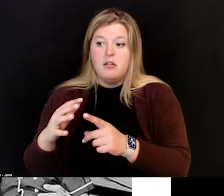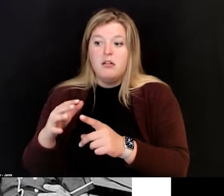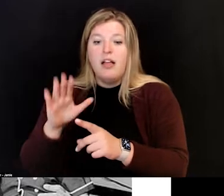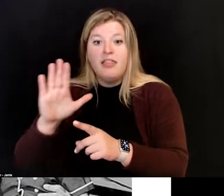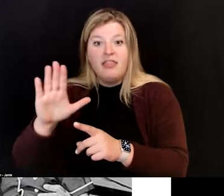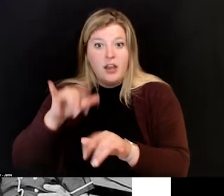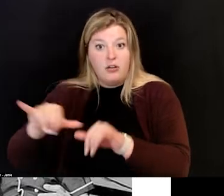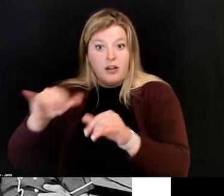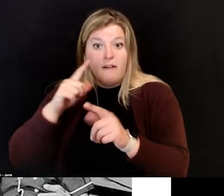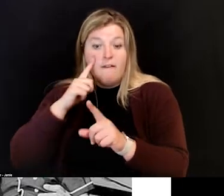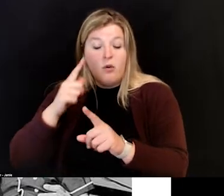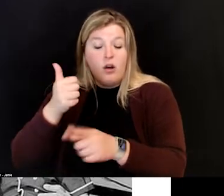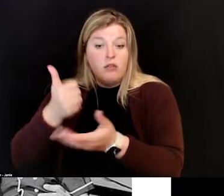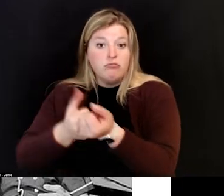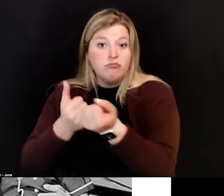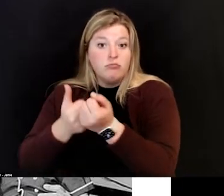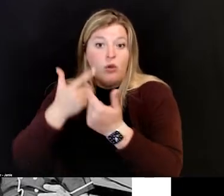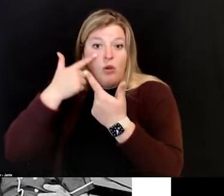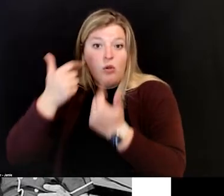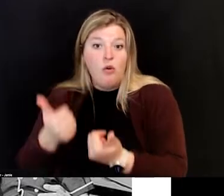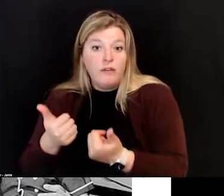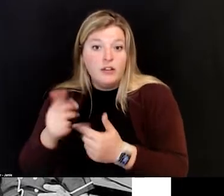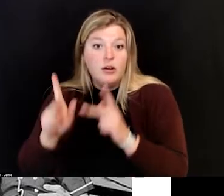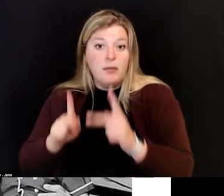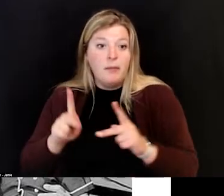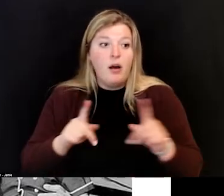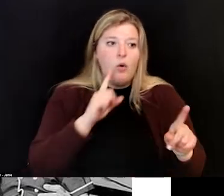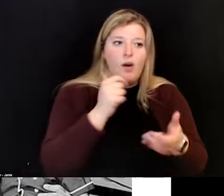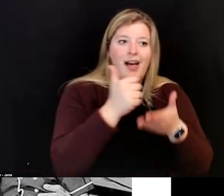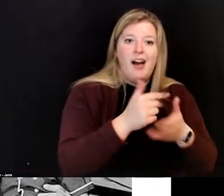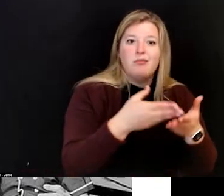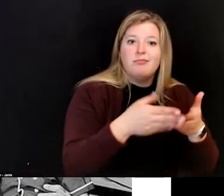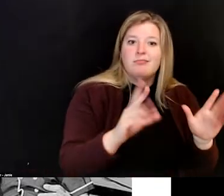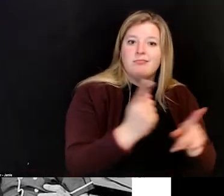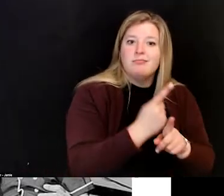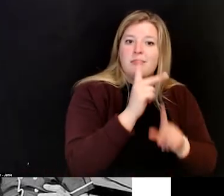also help in high sunlight, high light environments.